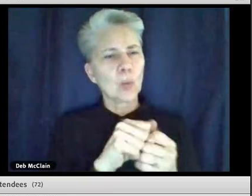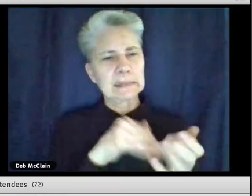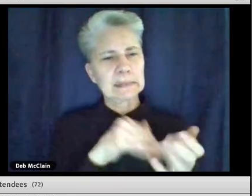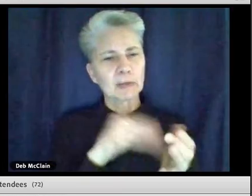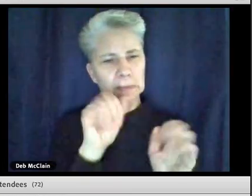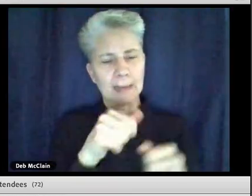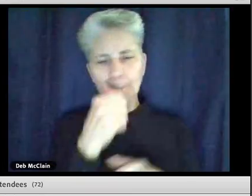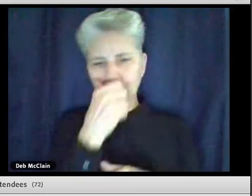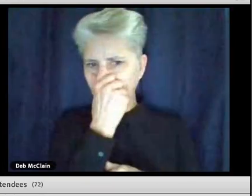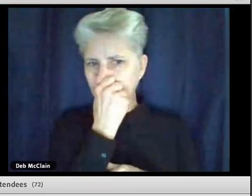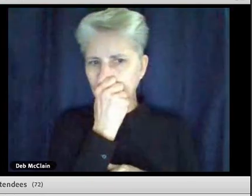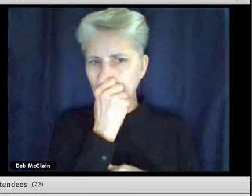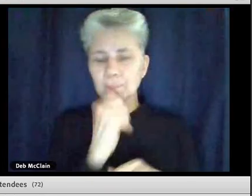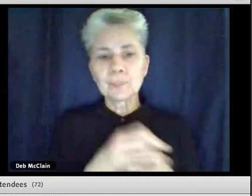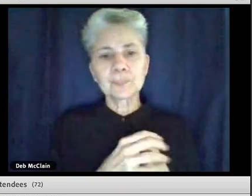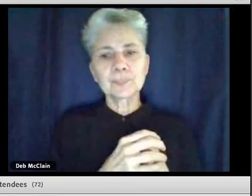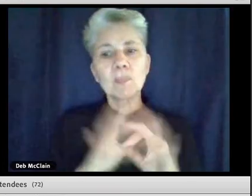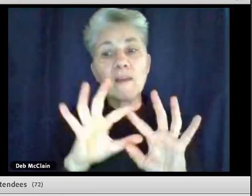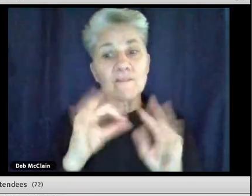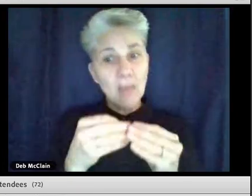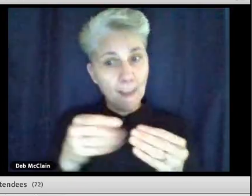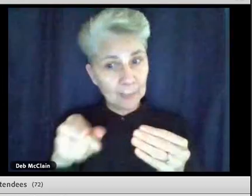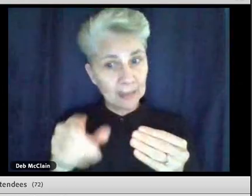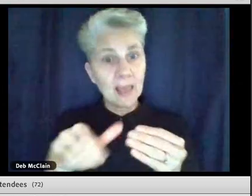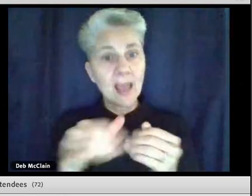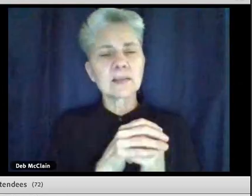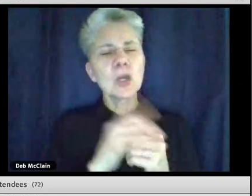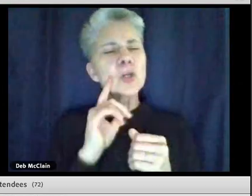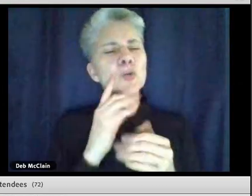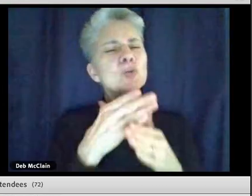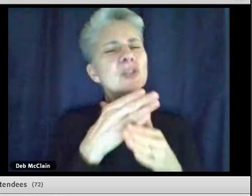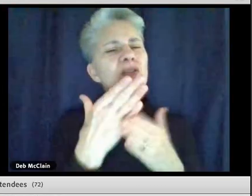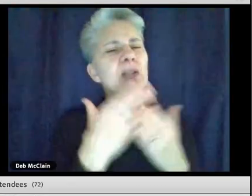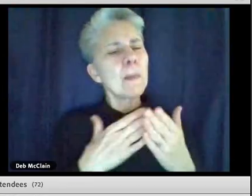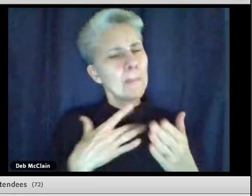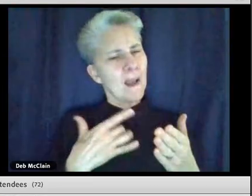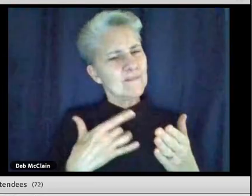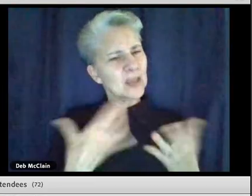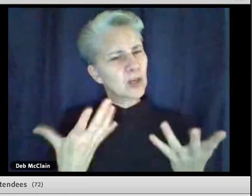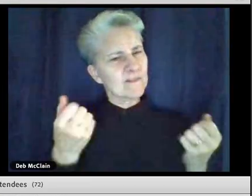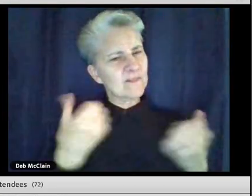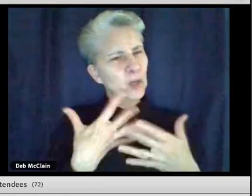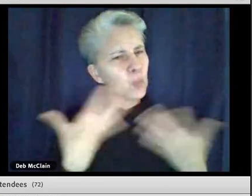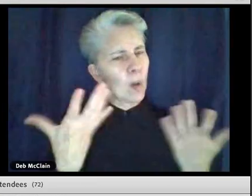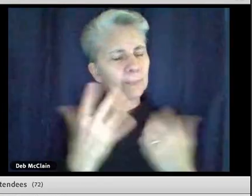And so again, look back at the symptoms, and you can always talk to your doctor. Losing family.